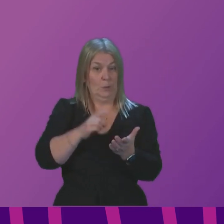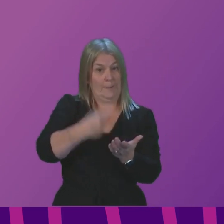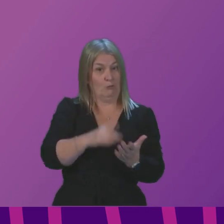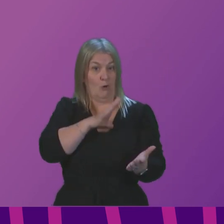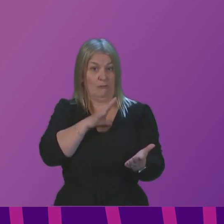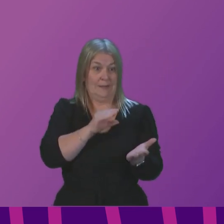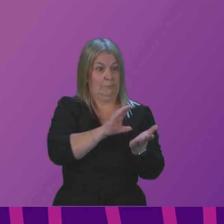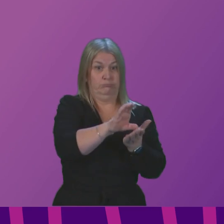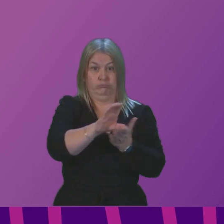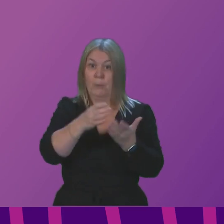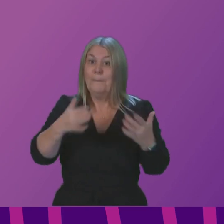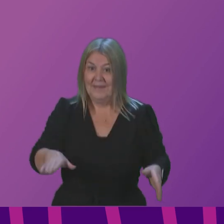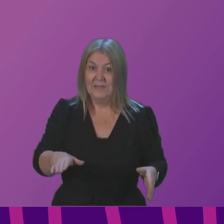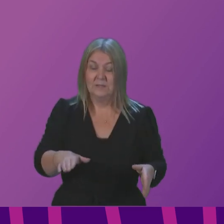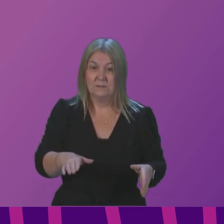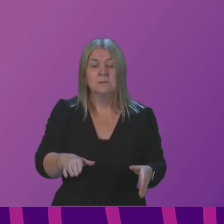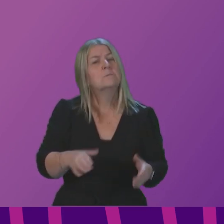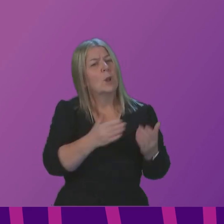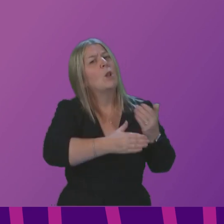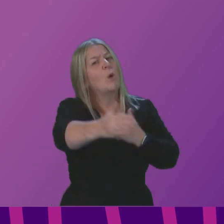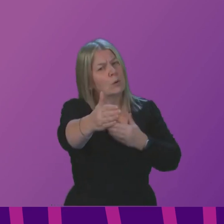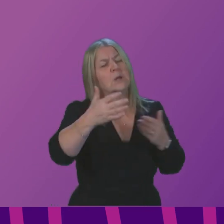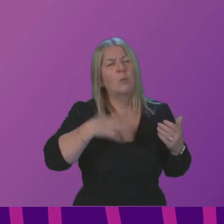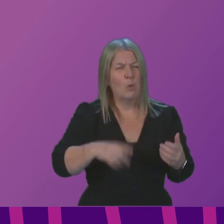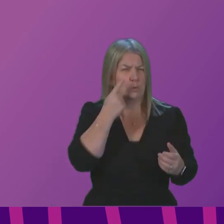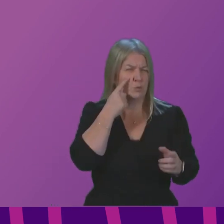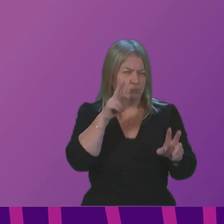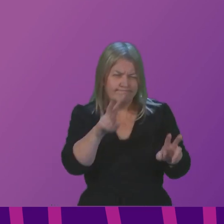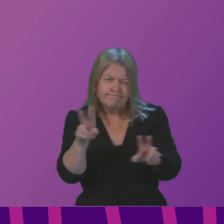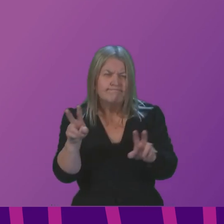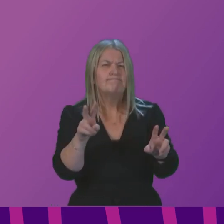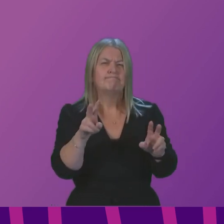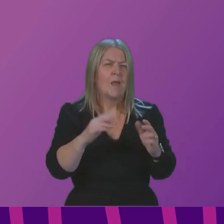In the longer term, we have committed to tackling high rents by implementing an effective national